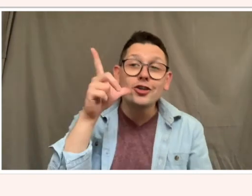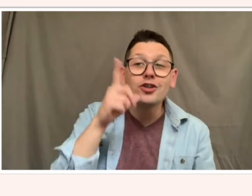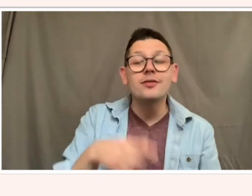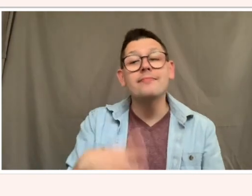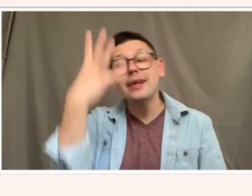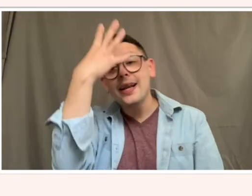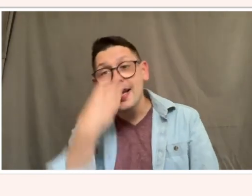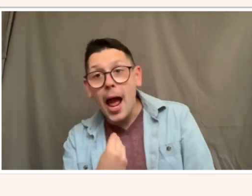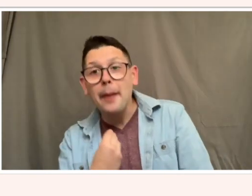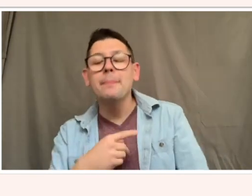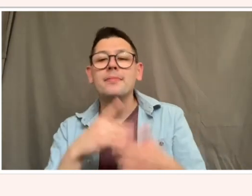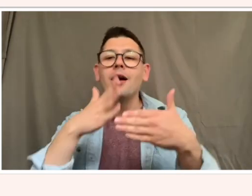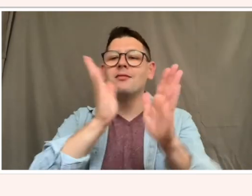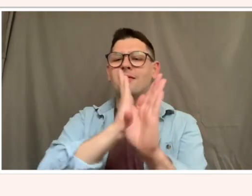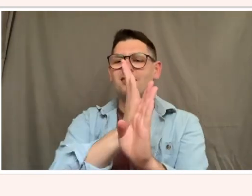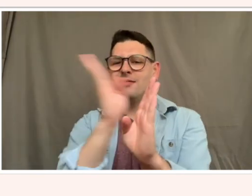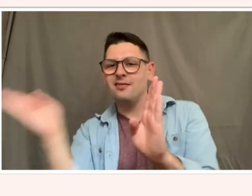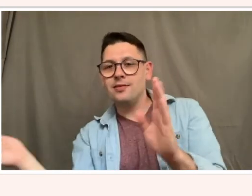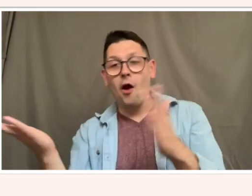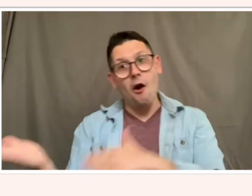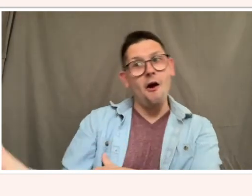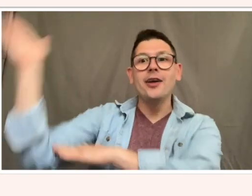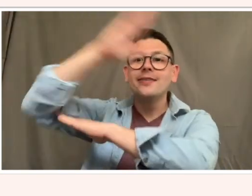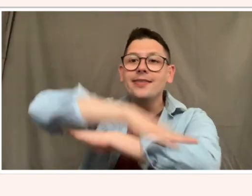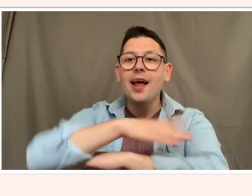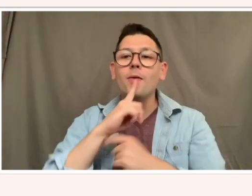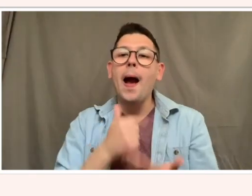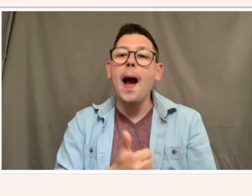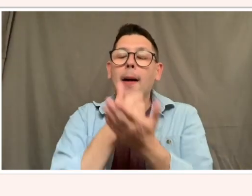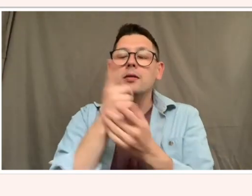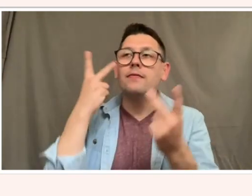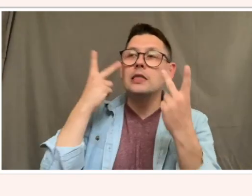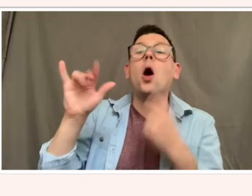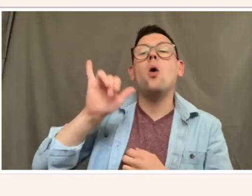they'll go through the day with nap time and lunch and playtime.